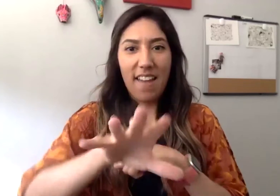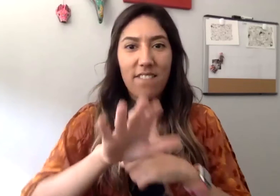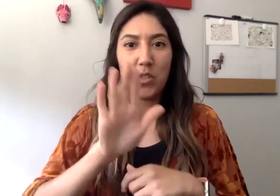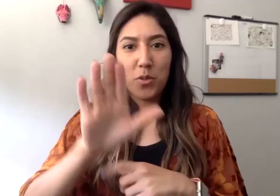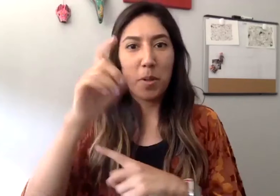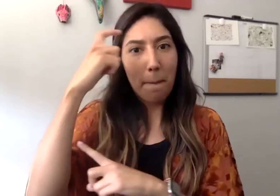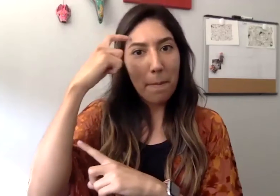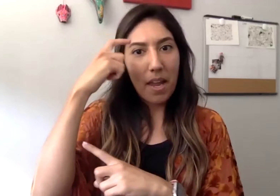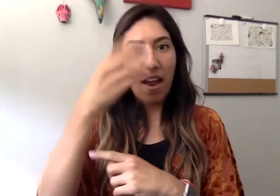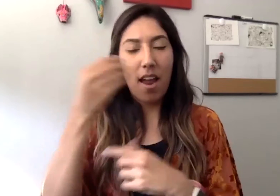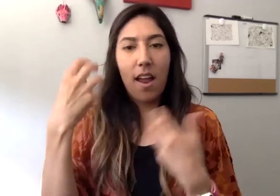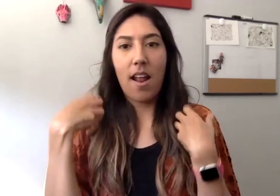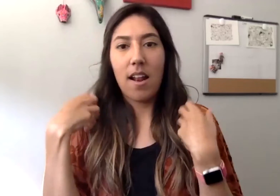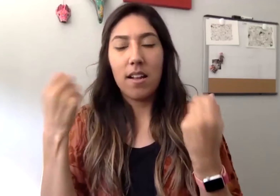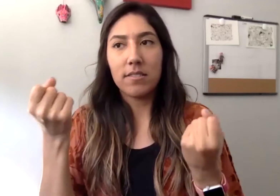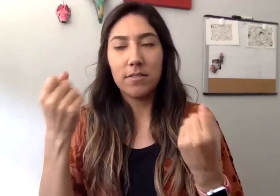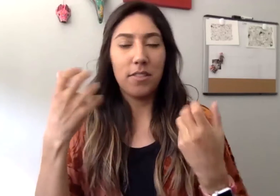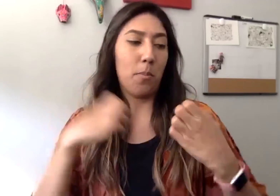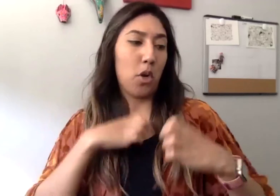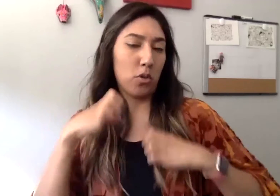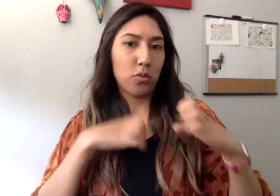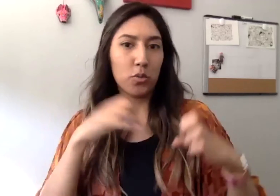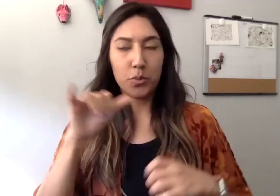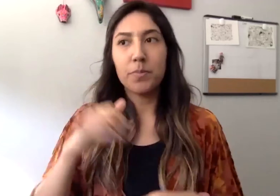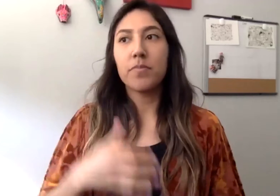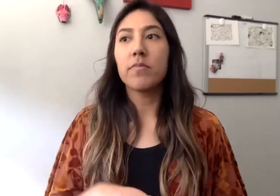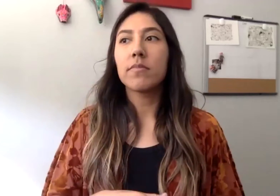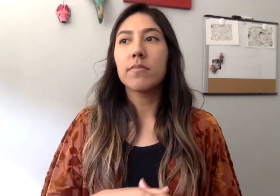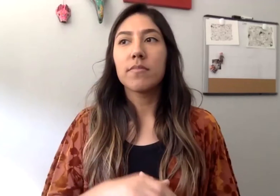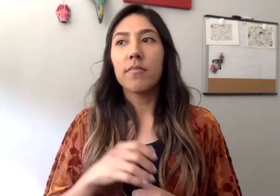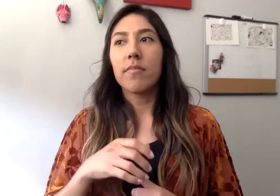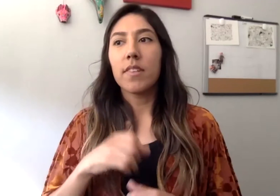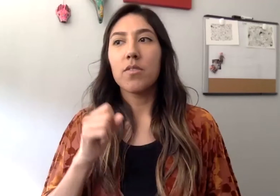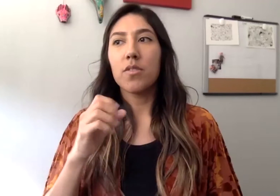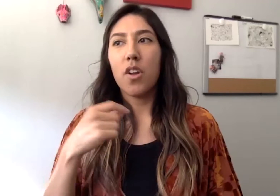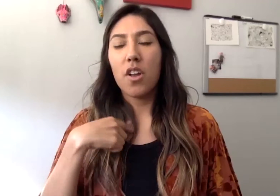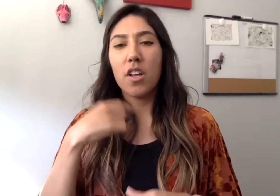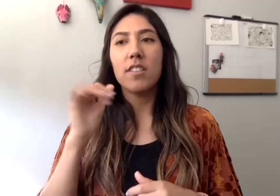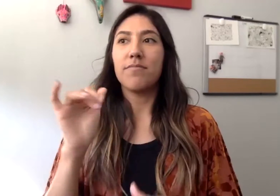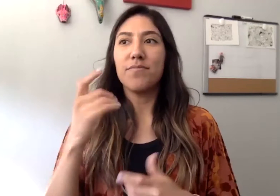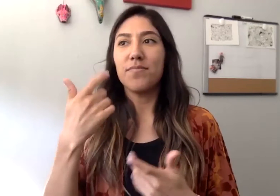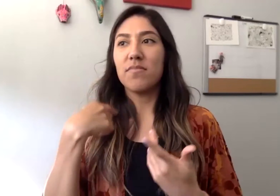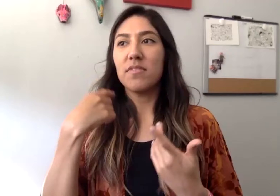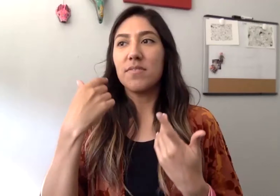your mental and emotional health so the goal with the California Poppies